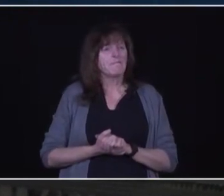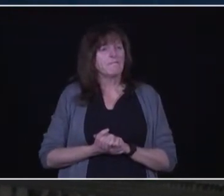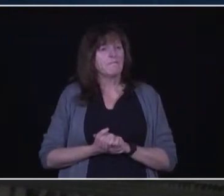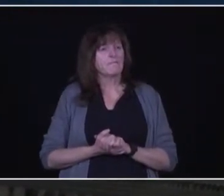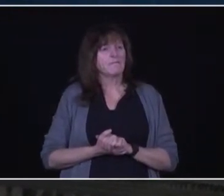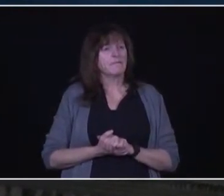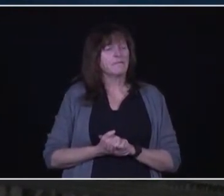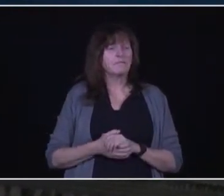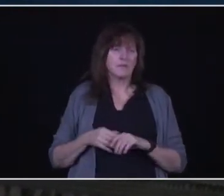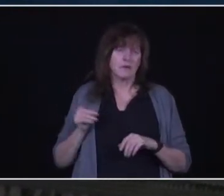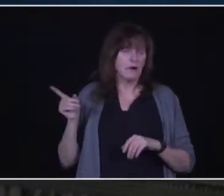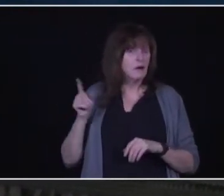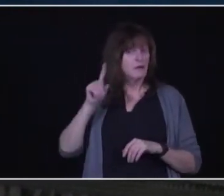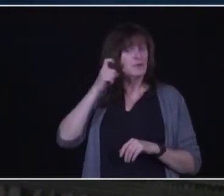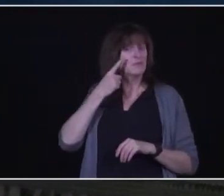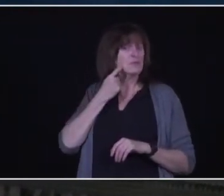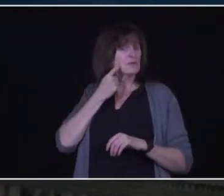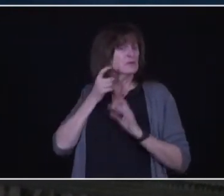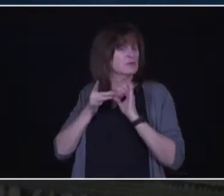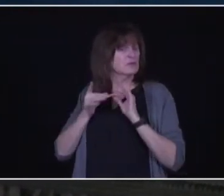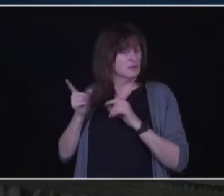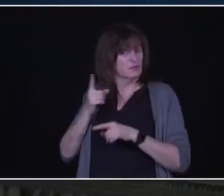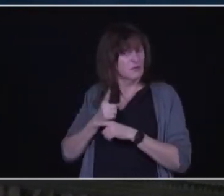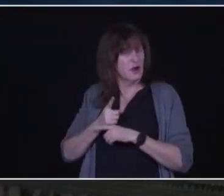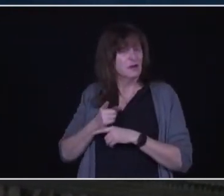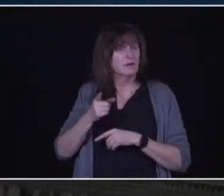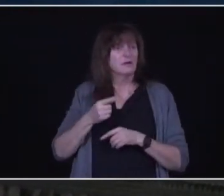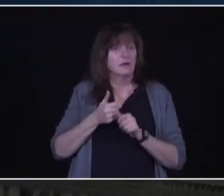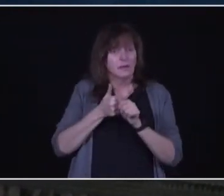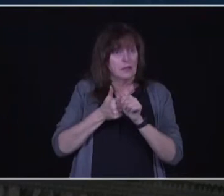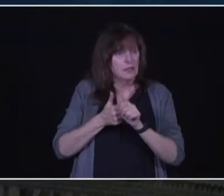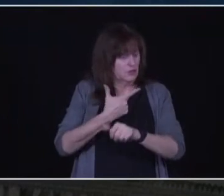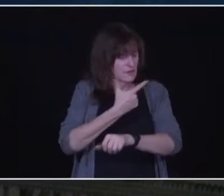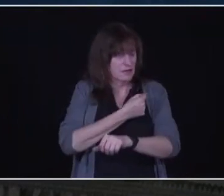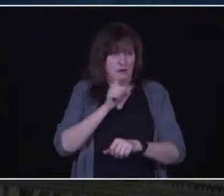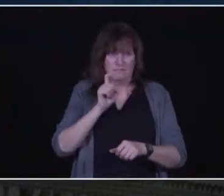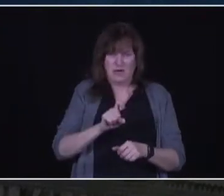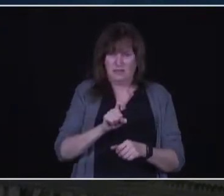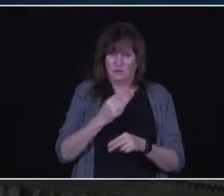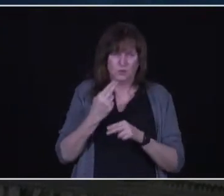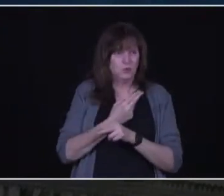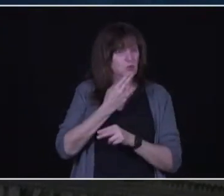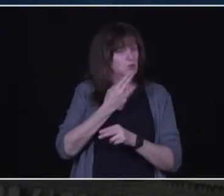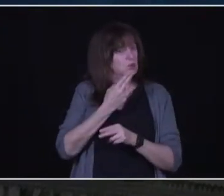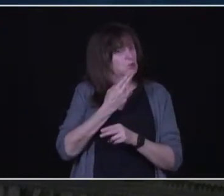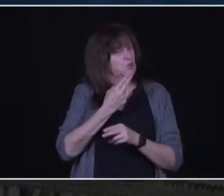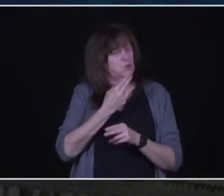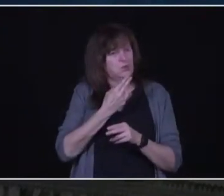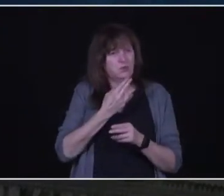we want to make sure every single dose that comes out of those files are used and if there is